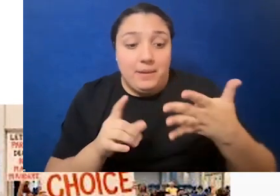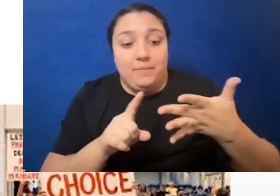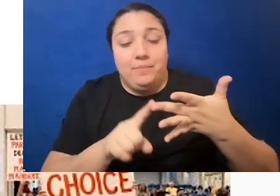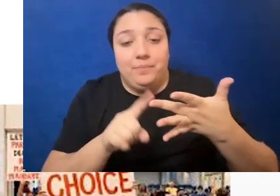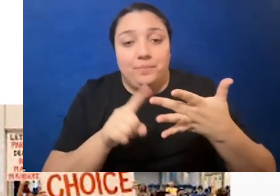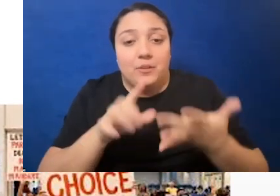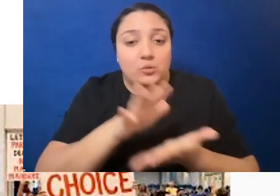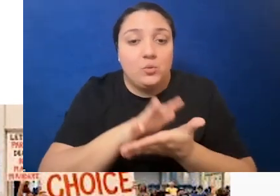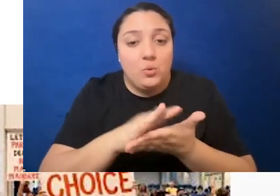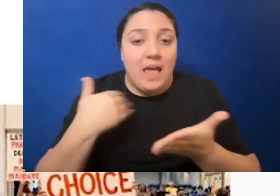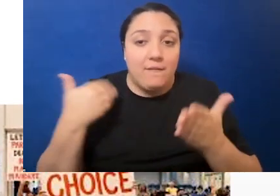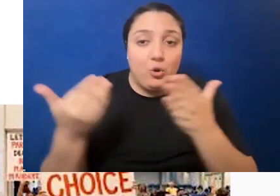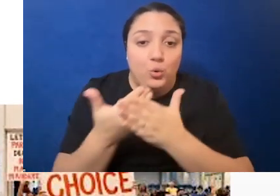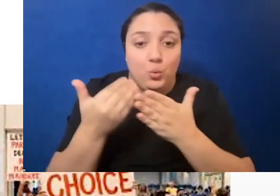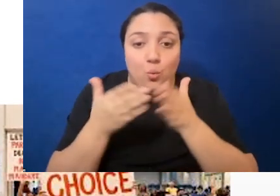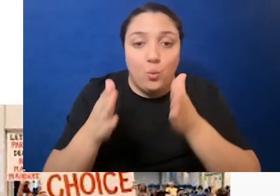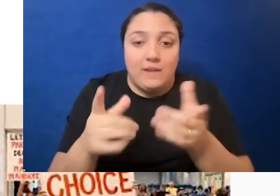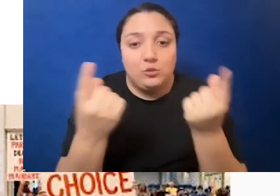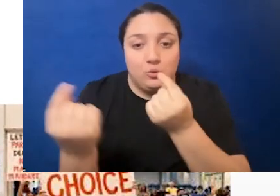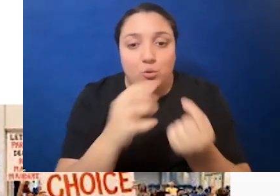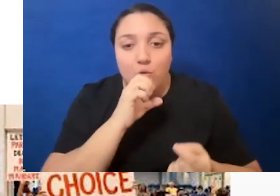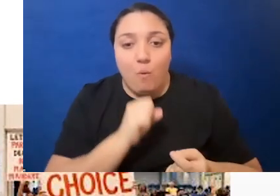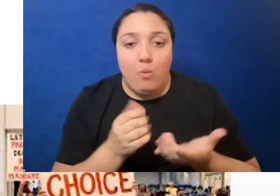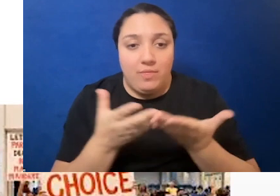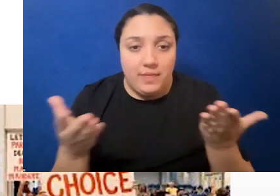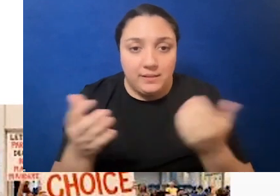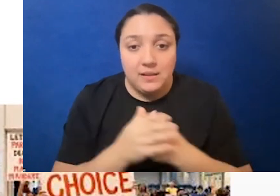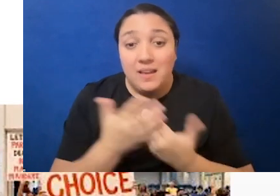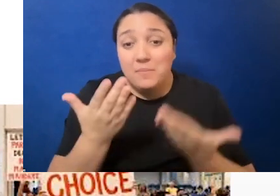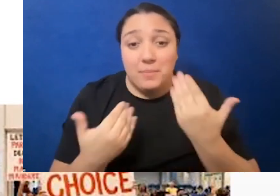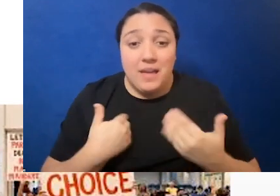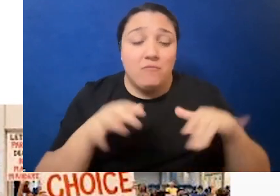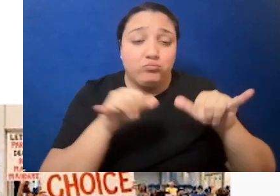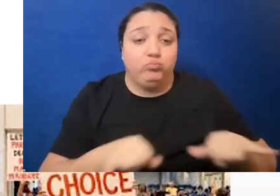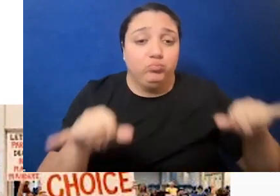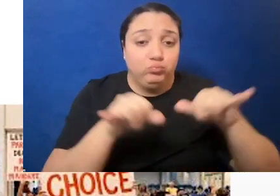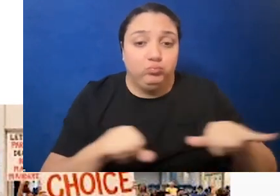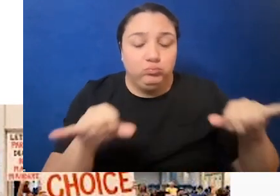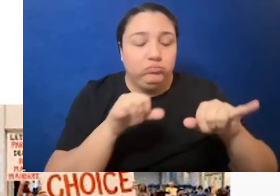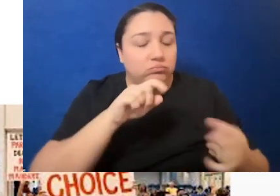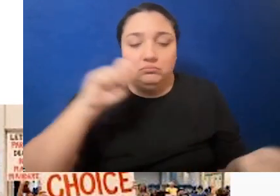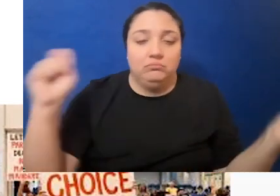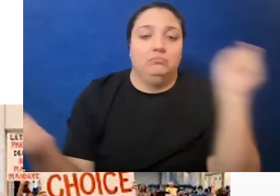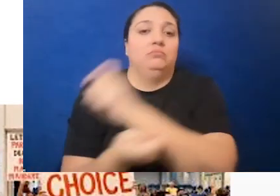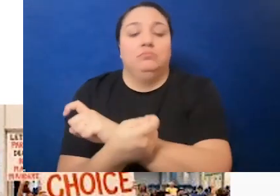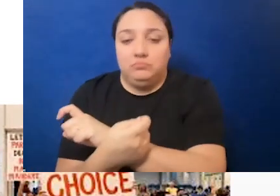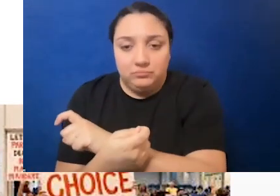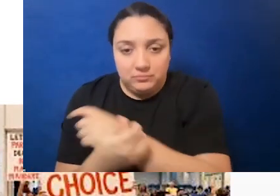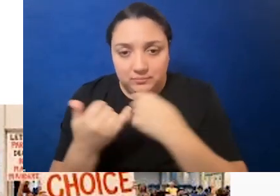SCHOOLS HAVE NEW WAYS OF DOING OLD THINGS. YOU HAVE THE ESTABLISHED STUDENTS THAT ARE USED TO THE ROUTINE OF SCHOOL AND THOSE